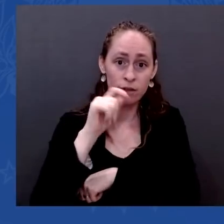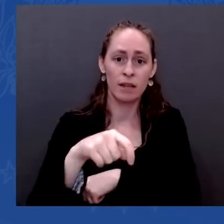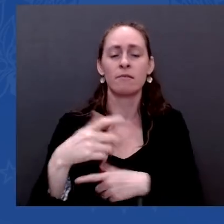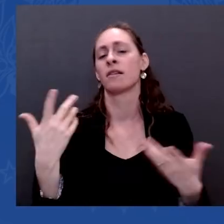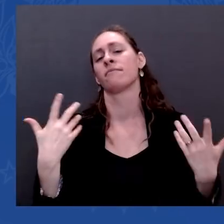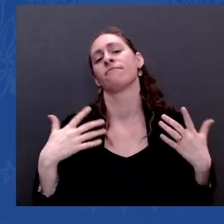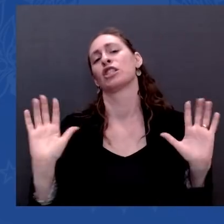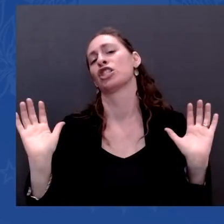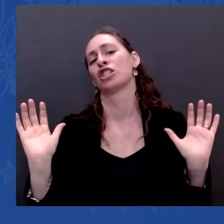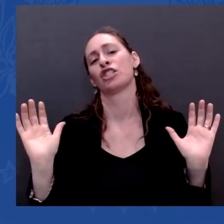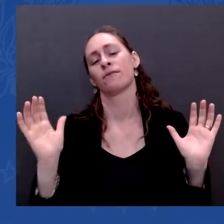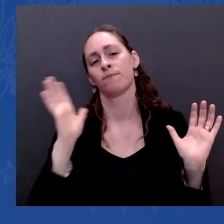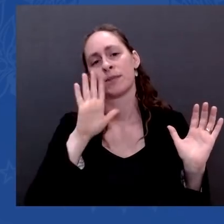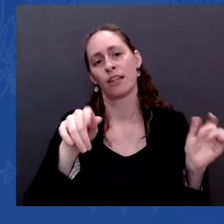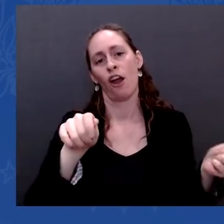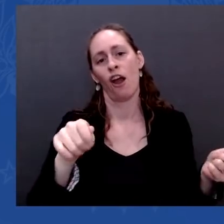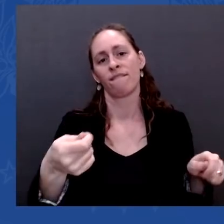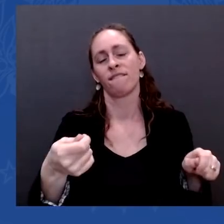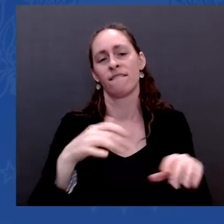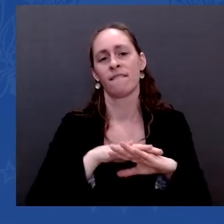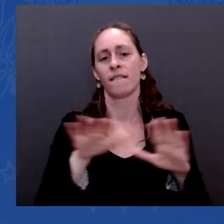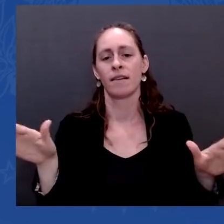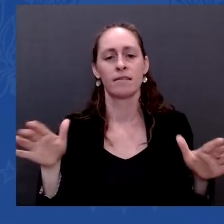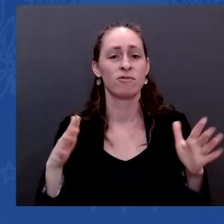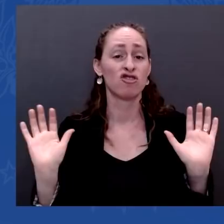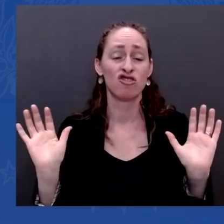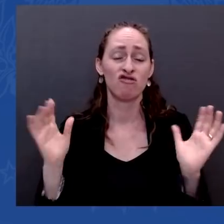Now, Wall Street Journal, Sabrina.